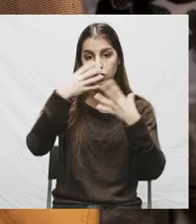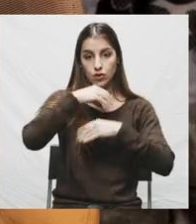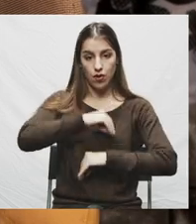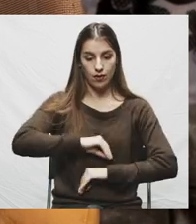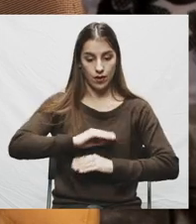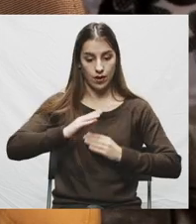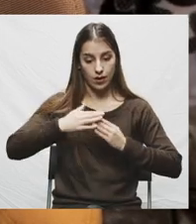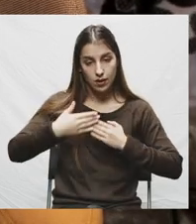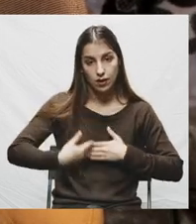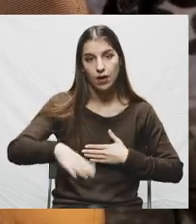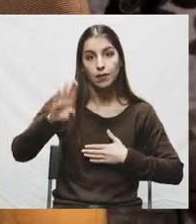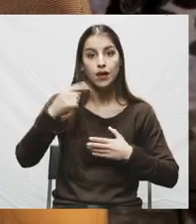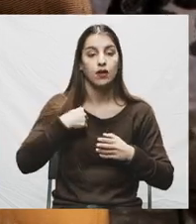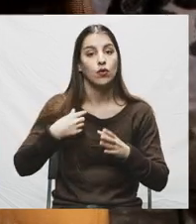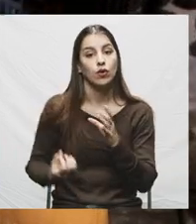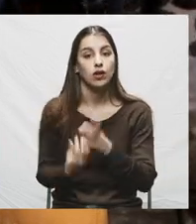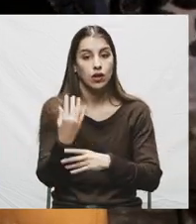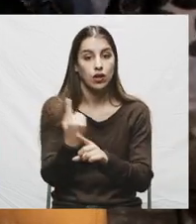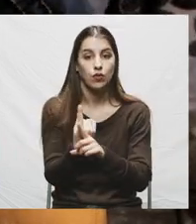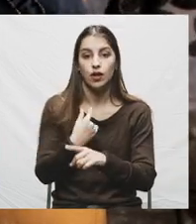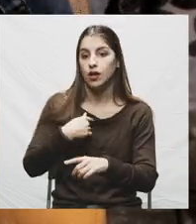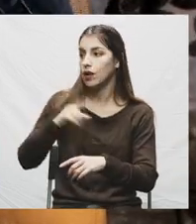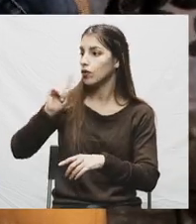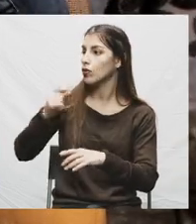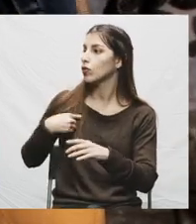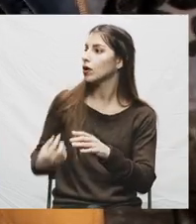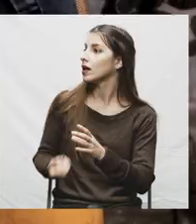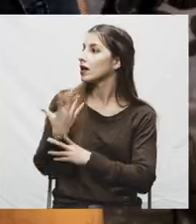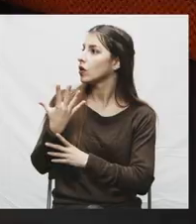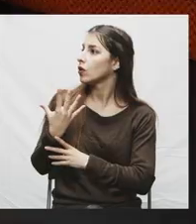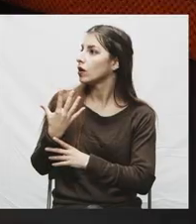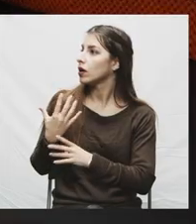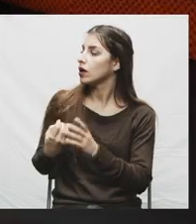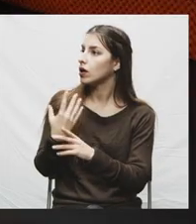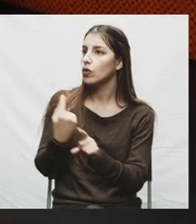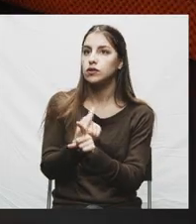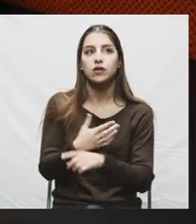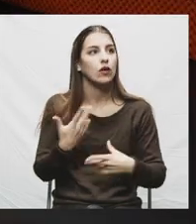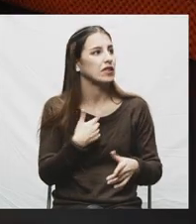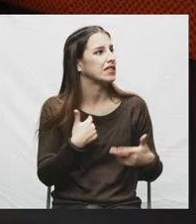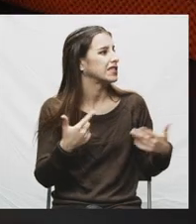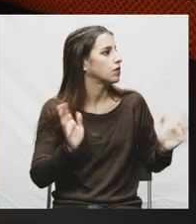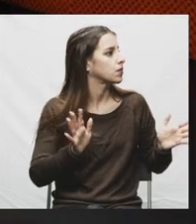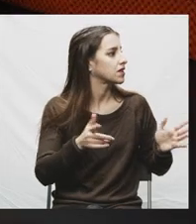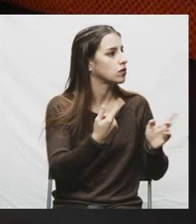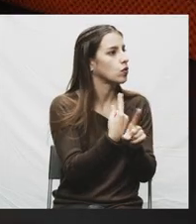and all of this, suddenly, makes me start creating, instead of “I’m creating, so I have to go search things to inspire,